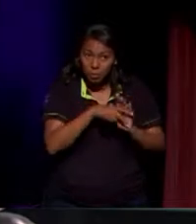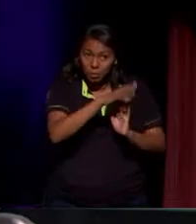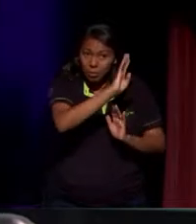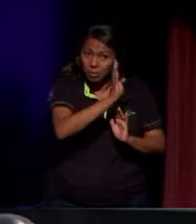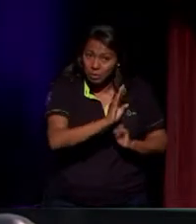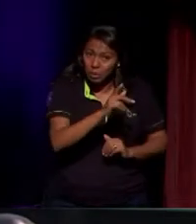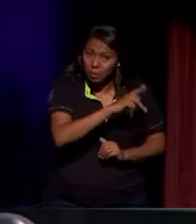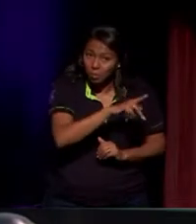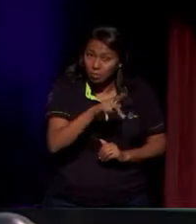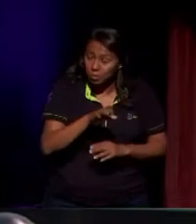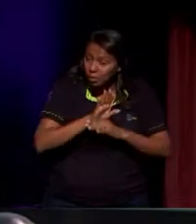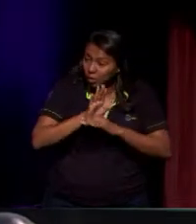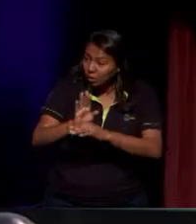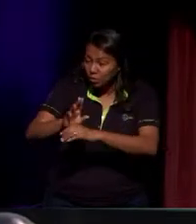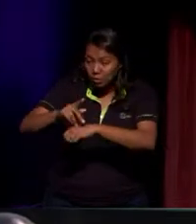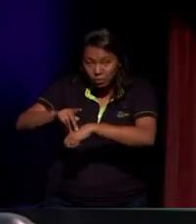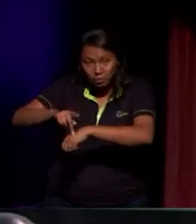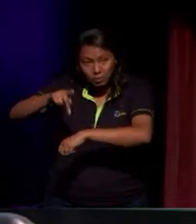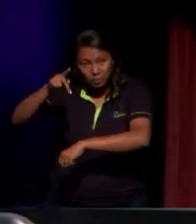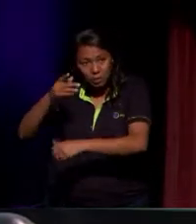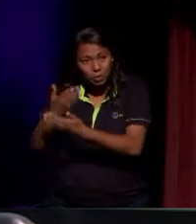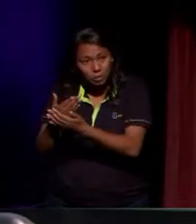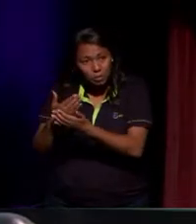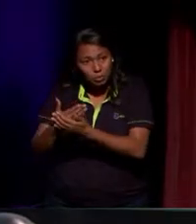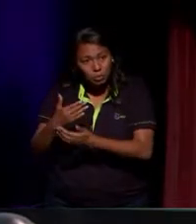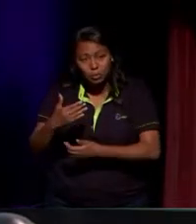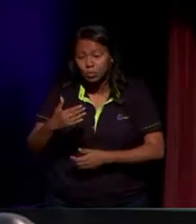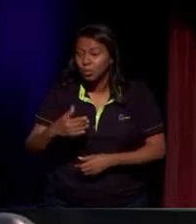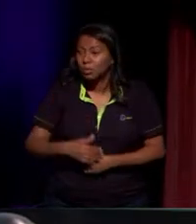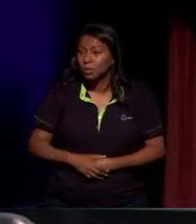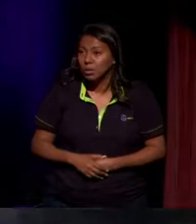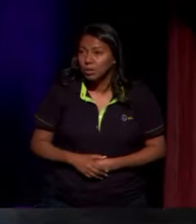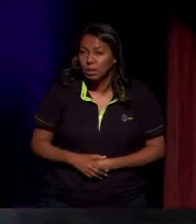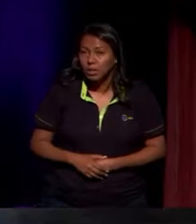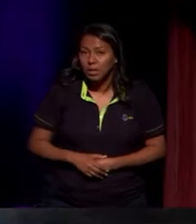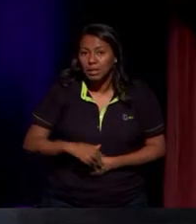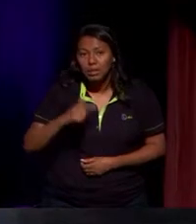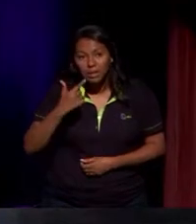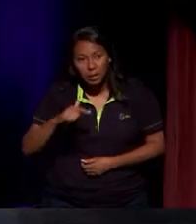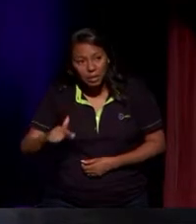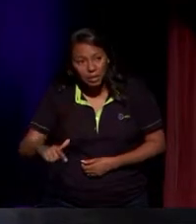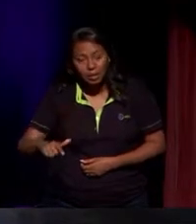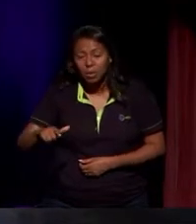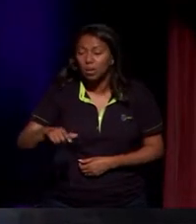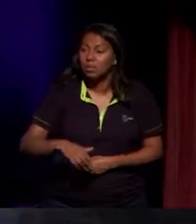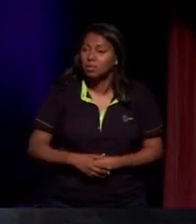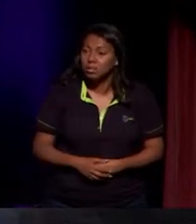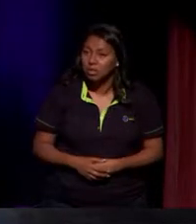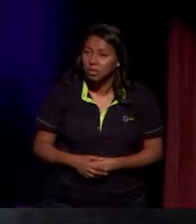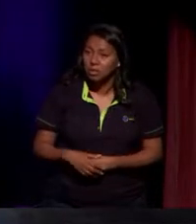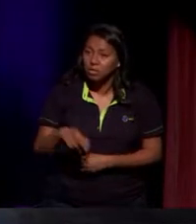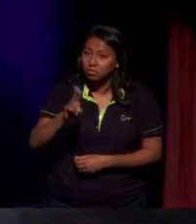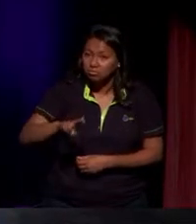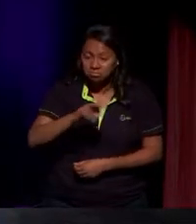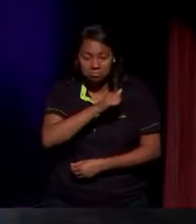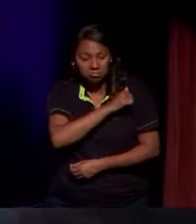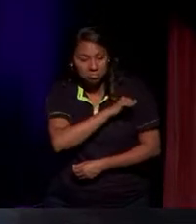in graduate school in language studies of the Federal University Fluminense, leader of Center of Research of Contemporary History,